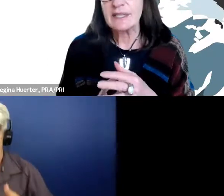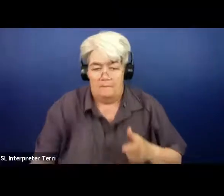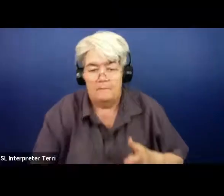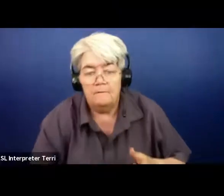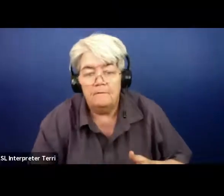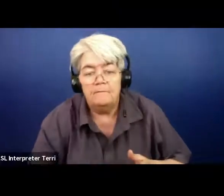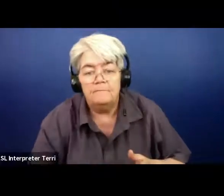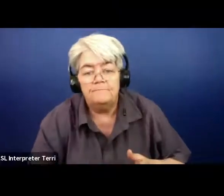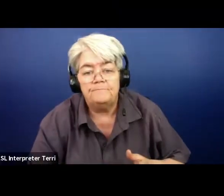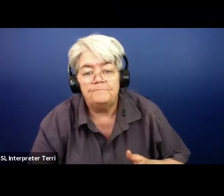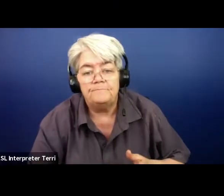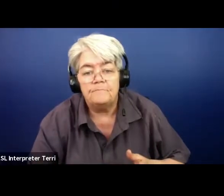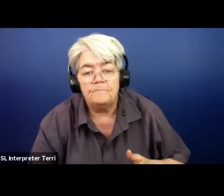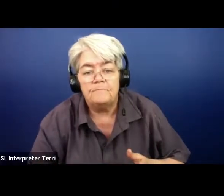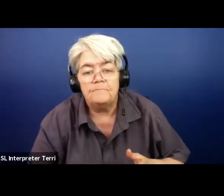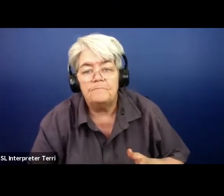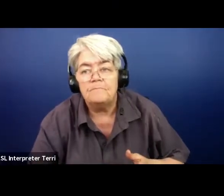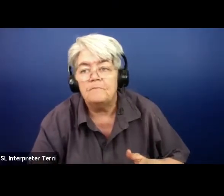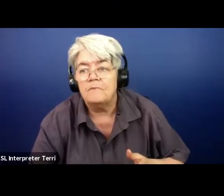is not necessarily a legal document per se.